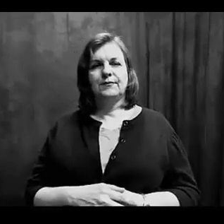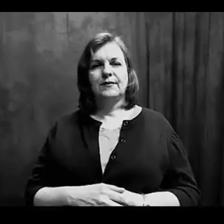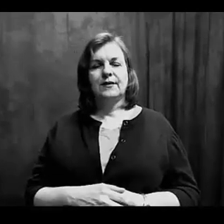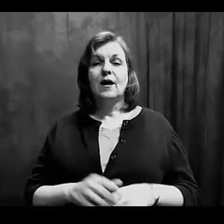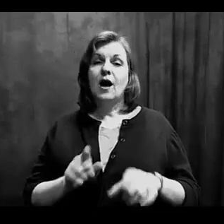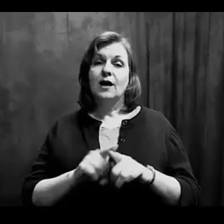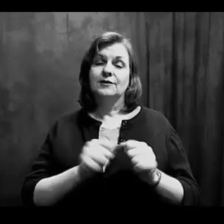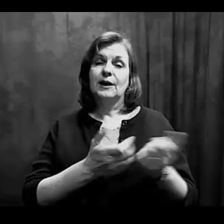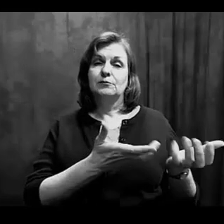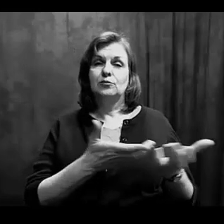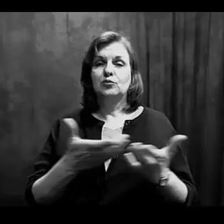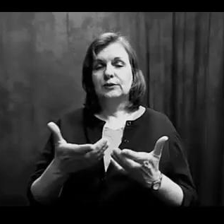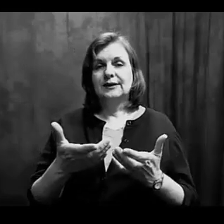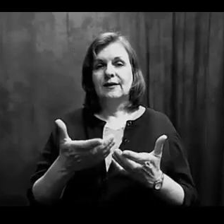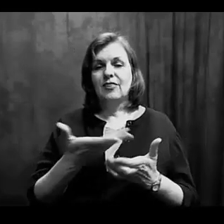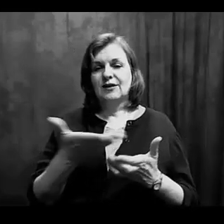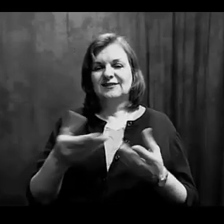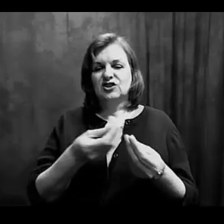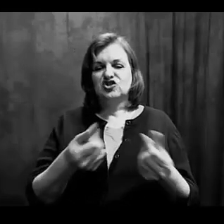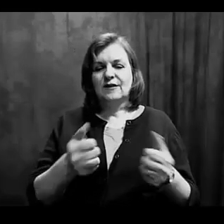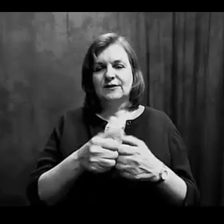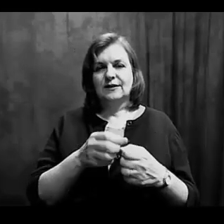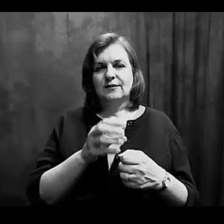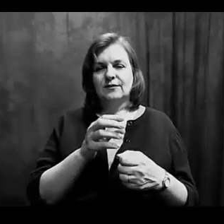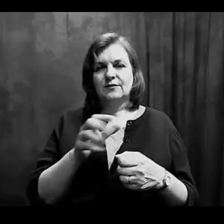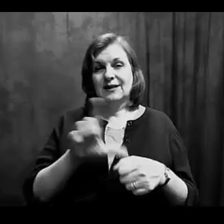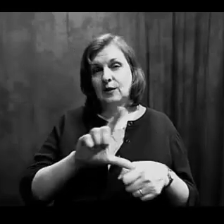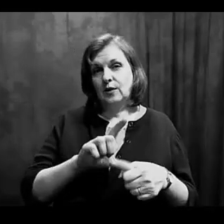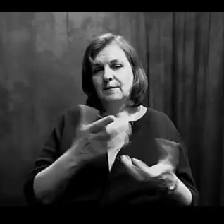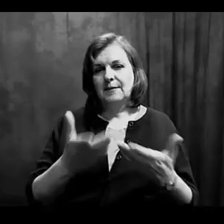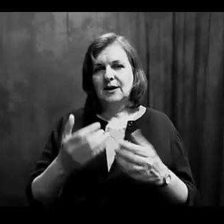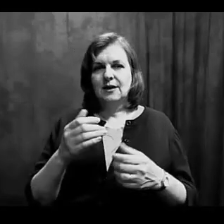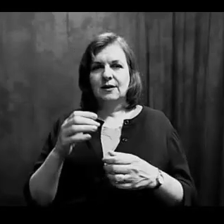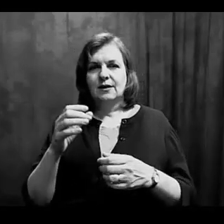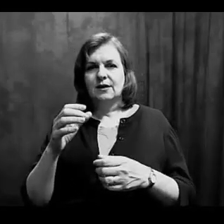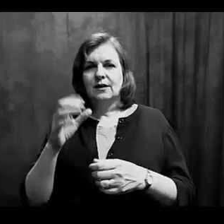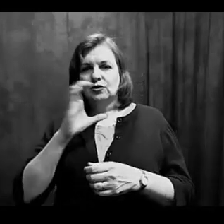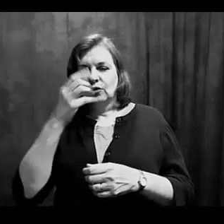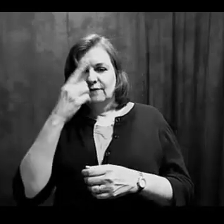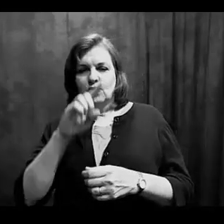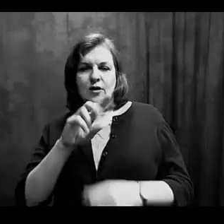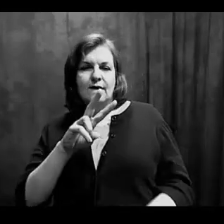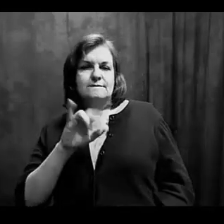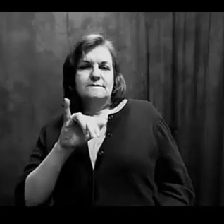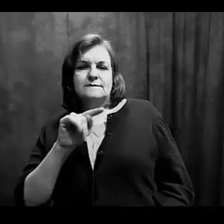now like I said it can also bring in dissolved particles so like here maybe these are vitamins